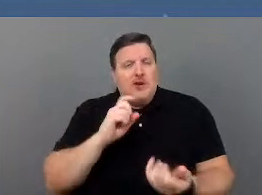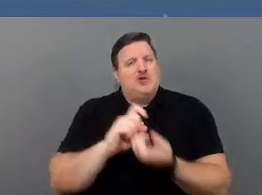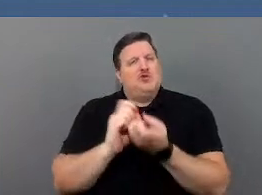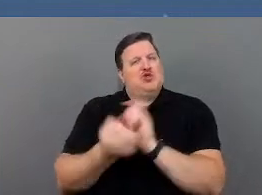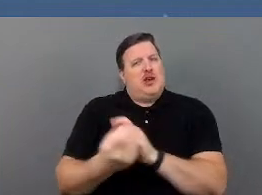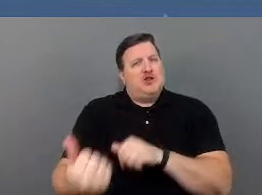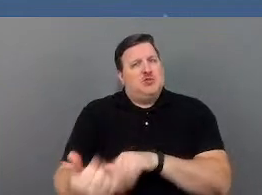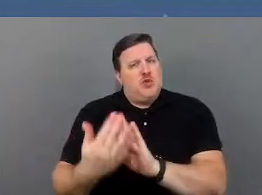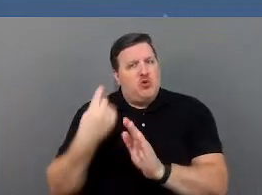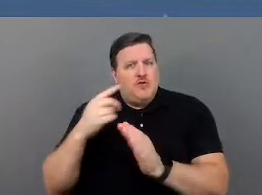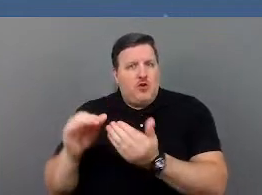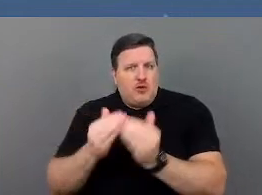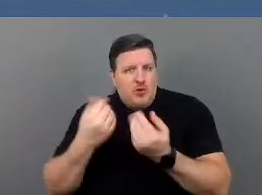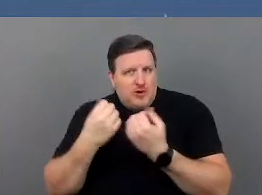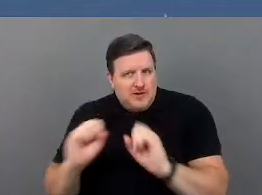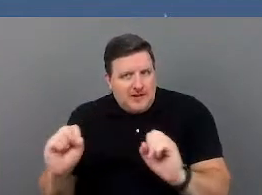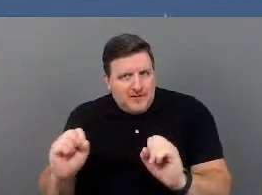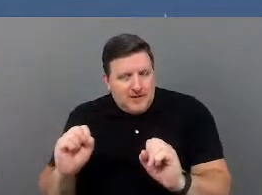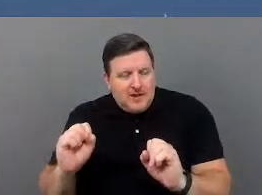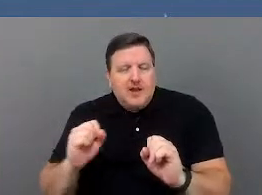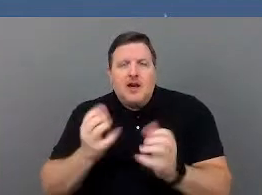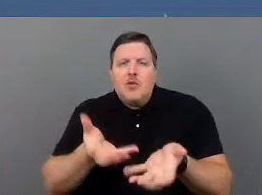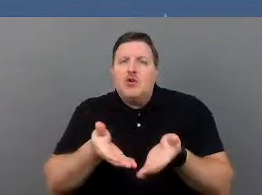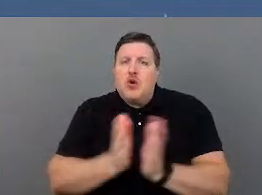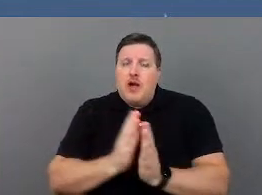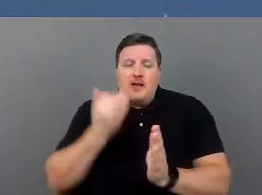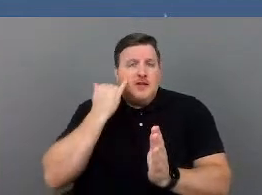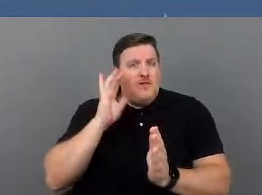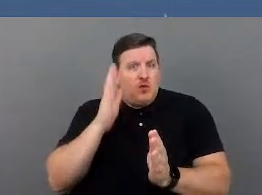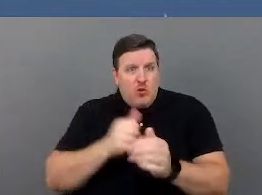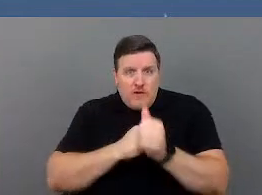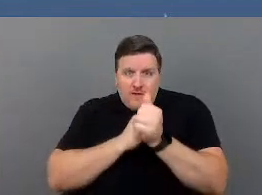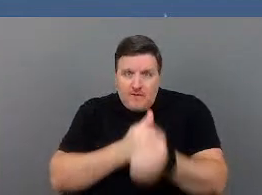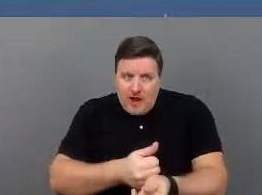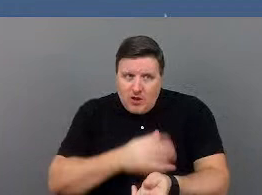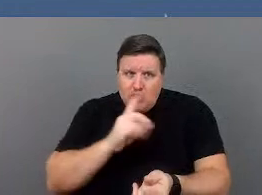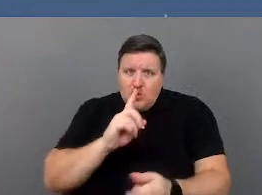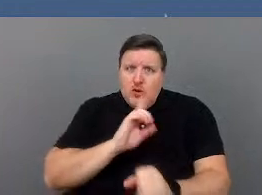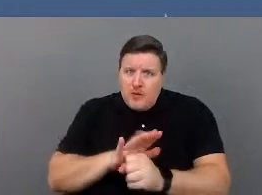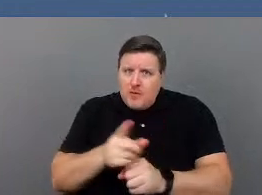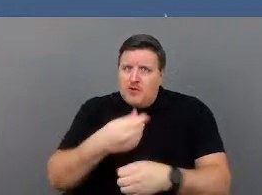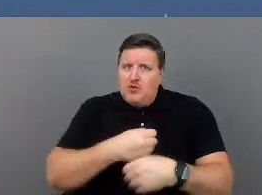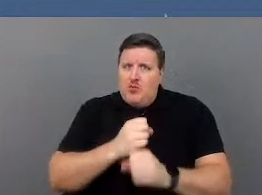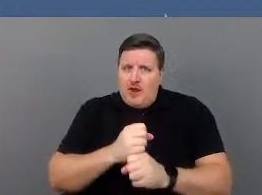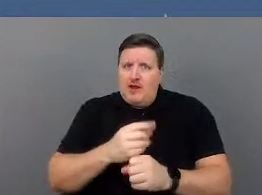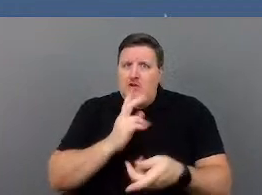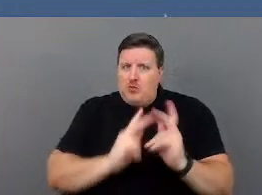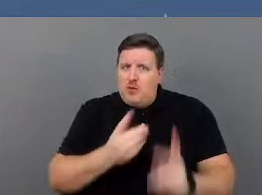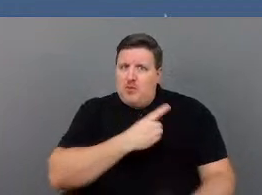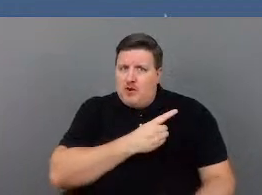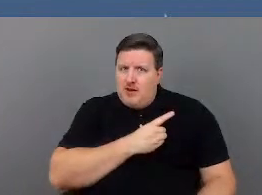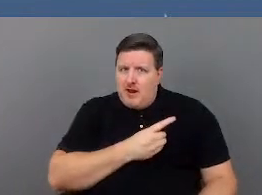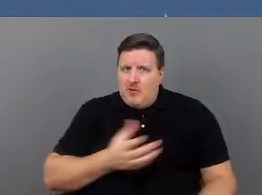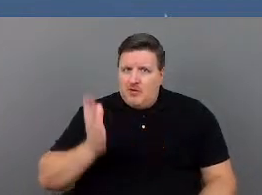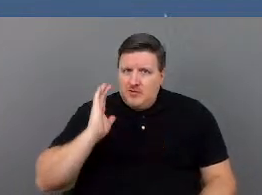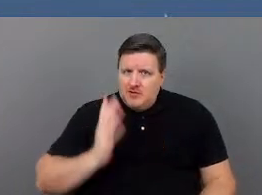I WANT TO ASK YOU IF YOU'RE GOING TO STAND BY THESE VOTE ON THE BUDGET. COMMITMENTS YOU MADE TO THE PEOPLE OF MINNEAPOLIS WHEN YOU